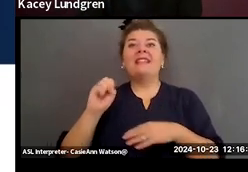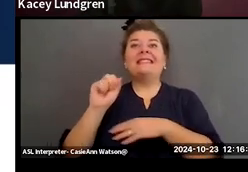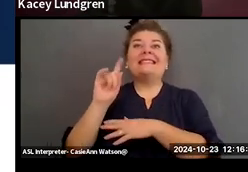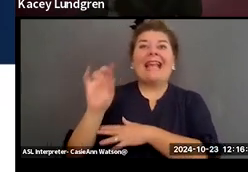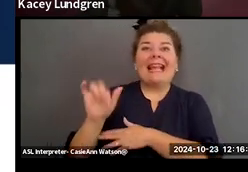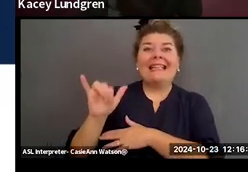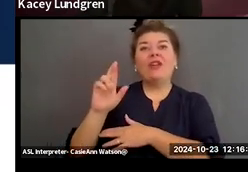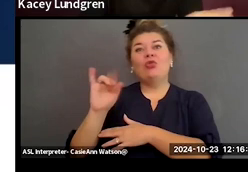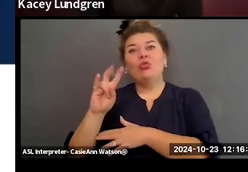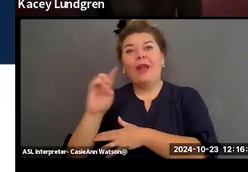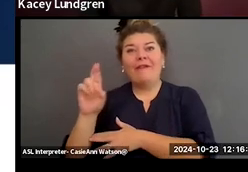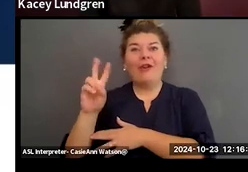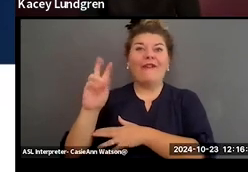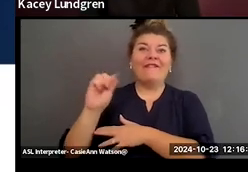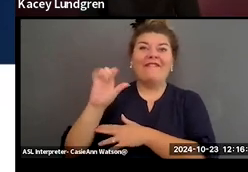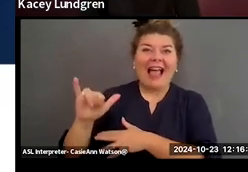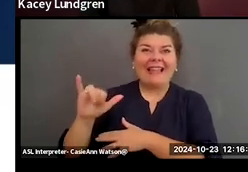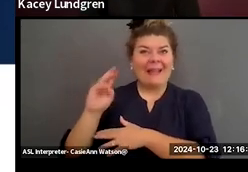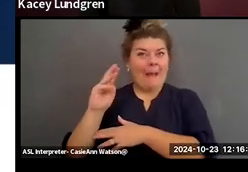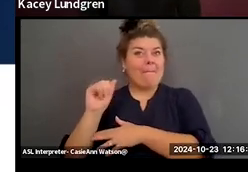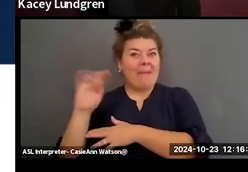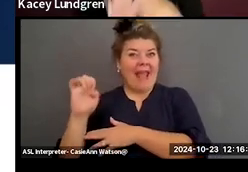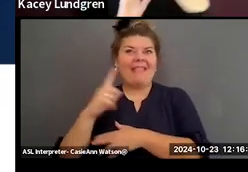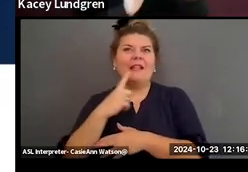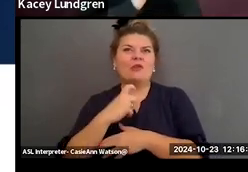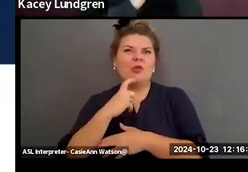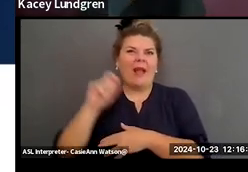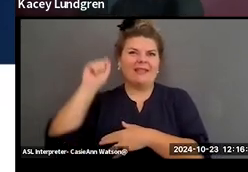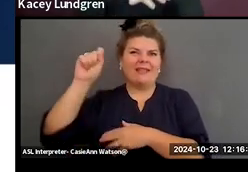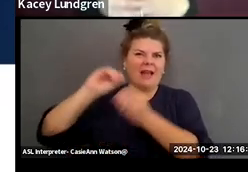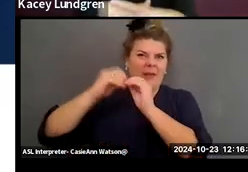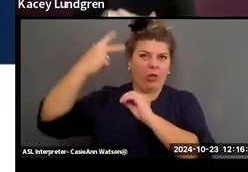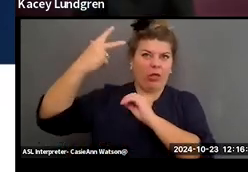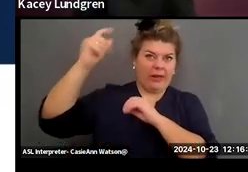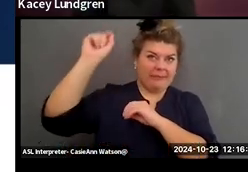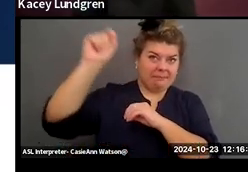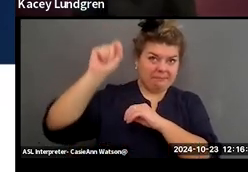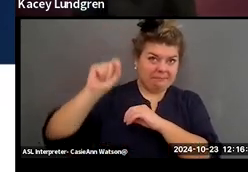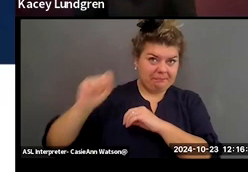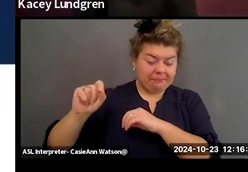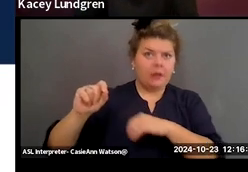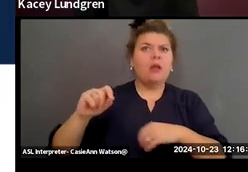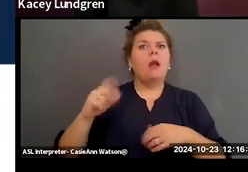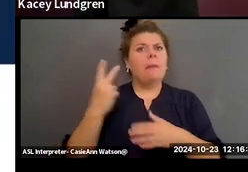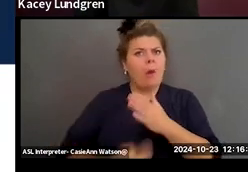which is the red dot with the three next to it. Both of these villages were smaller than Martha's Vineyard